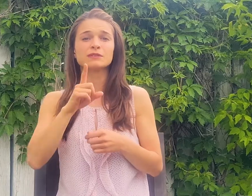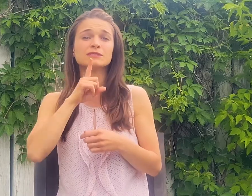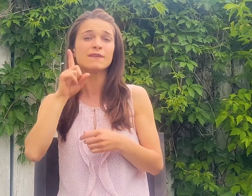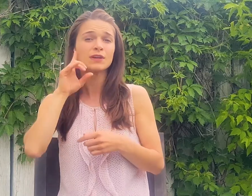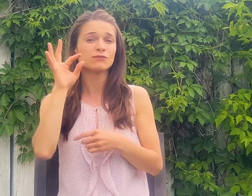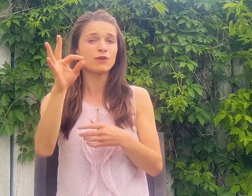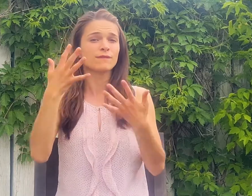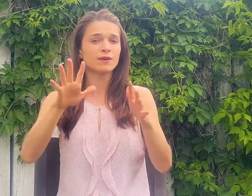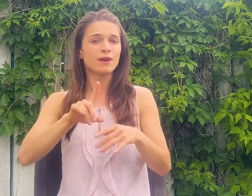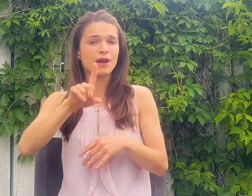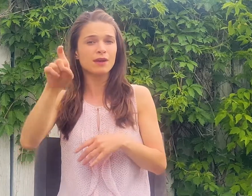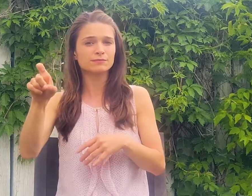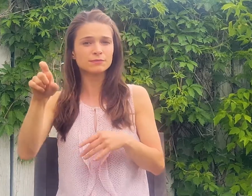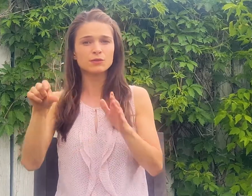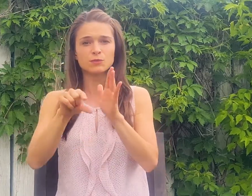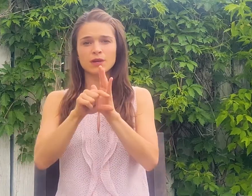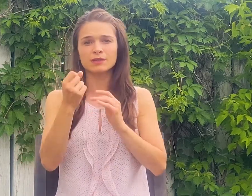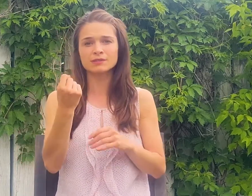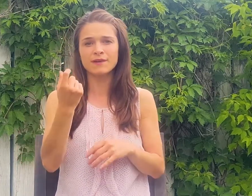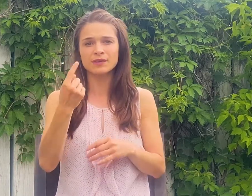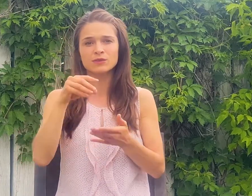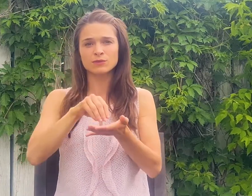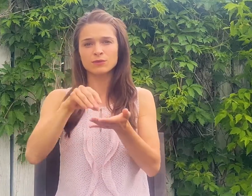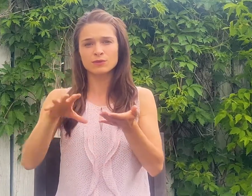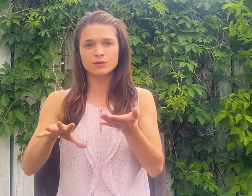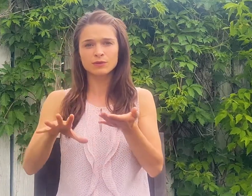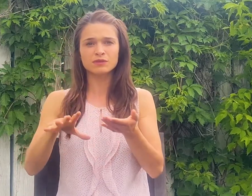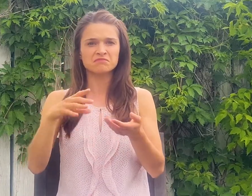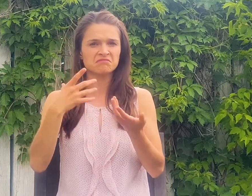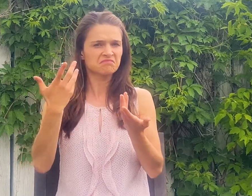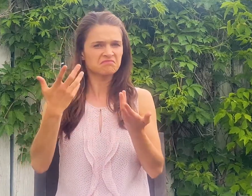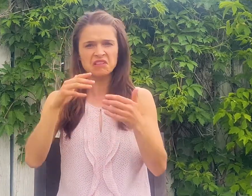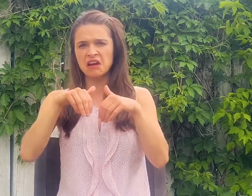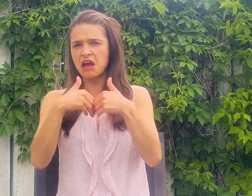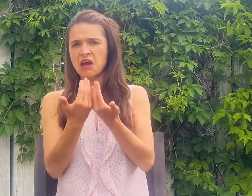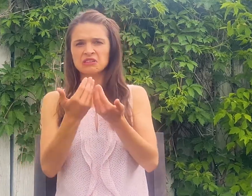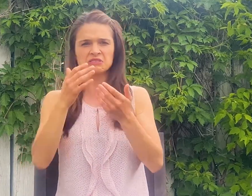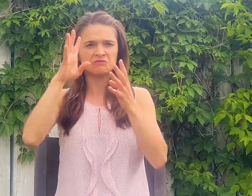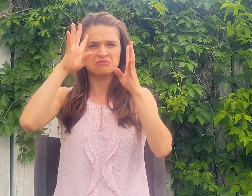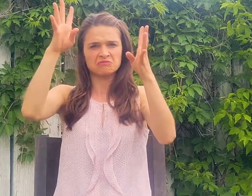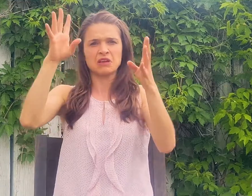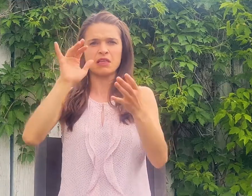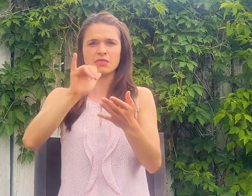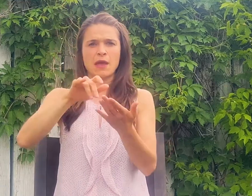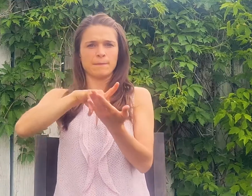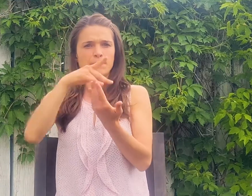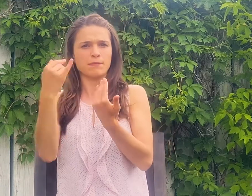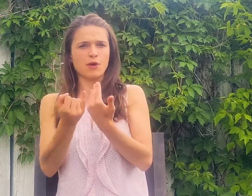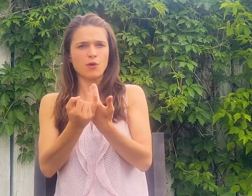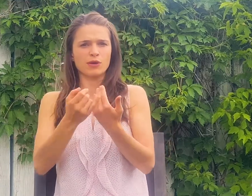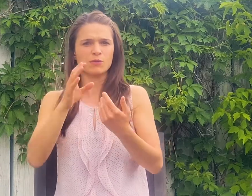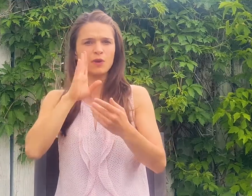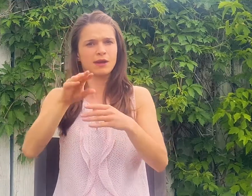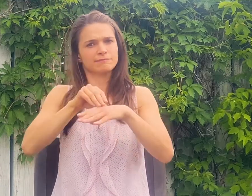DeafDots asked the 11th grade students how creating the project affected